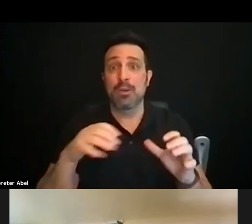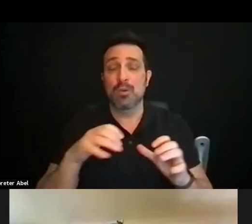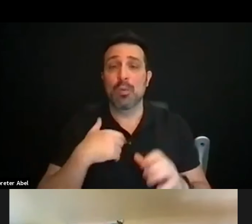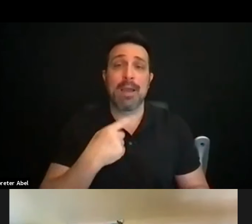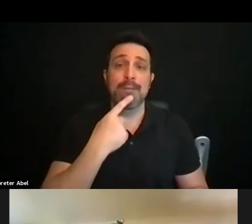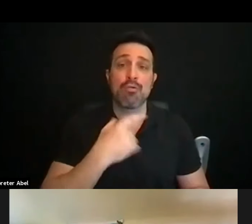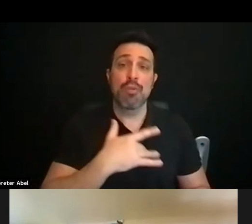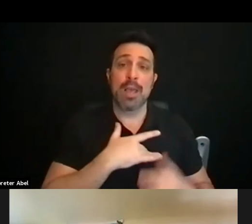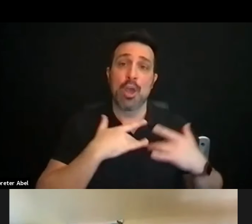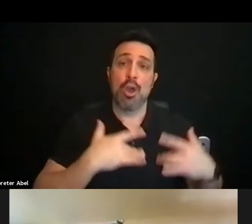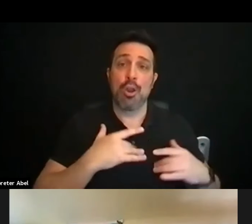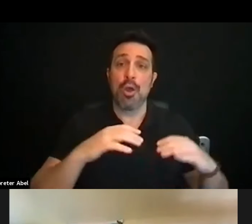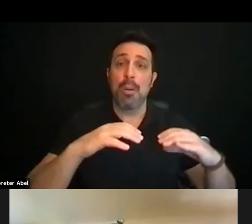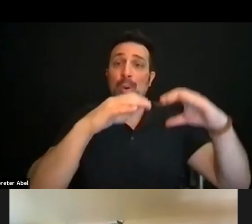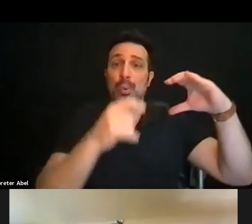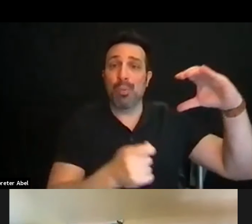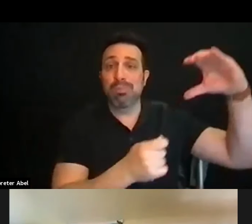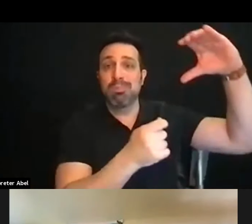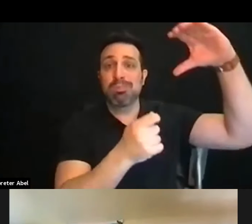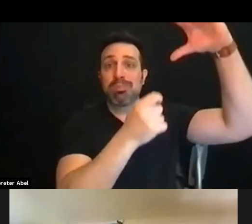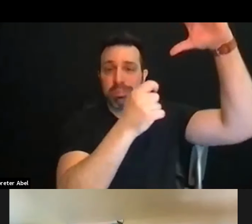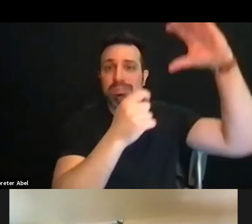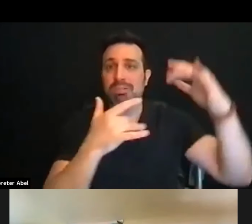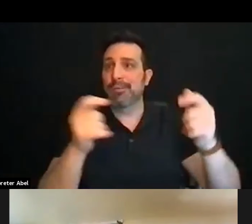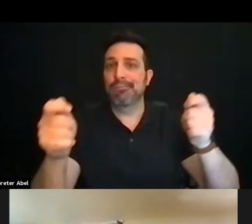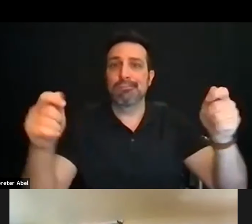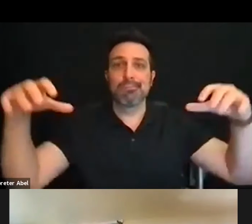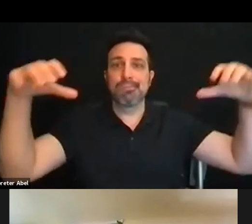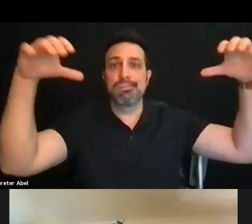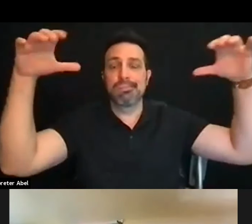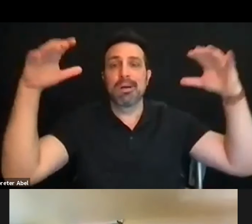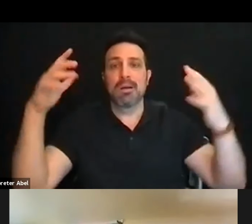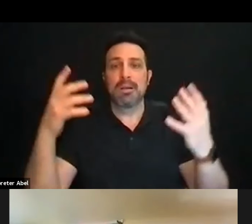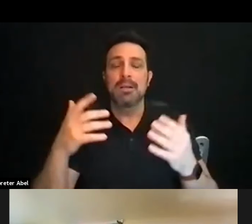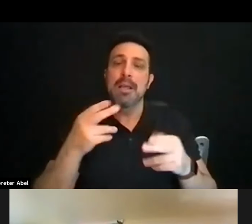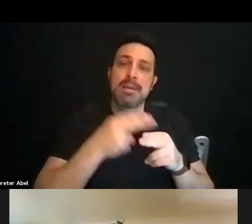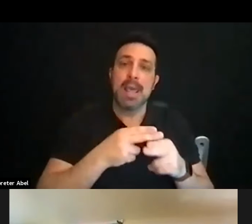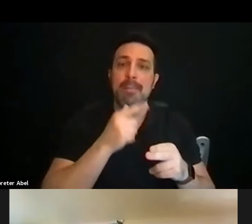and there's usually a public protest or public grieving session. The two are similar. Almost everything